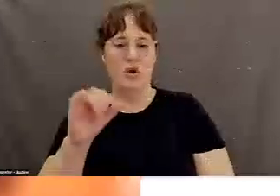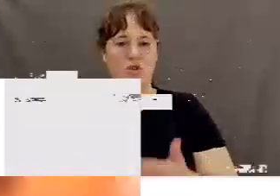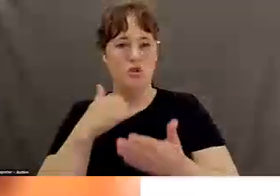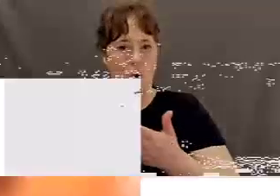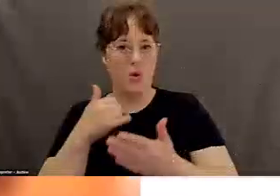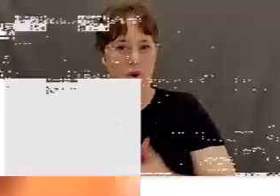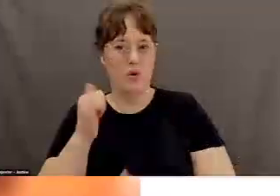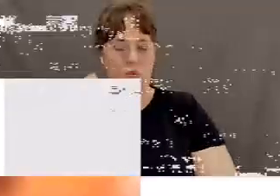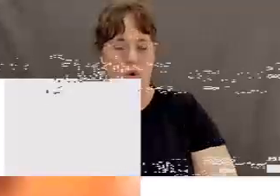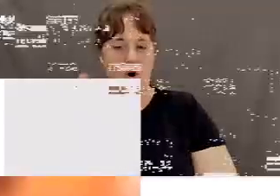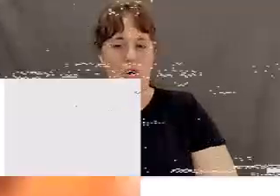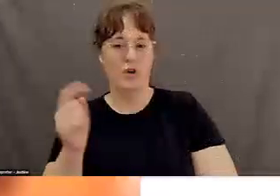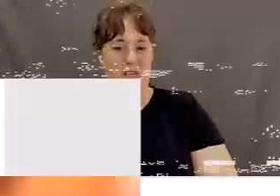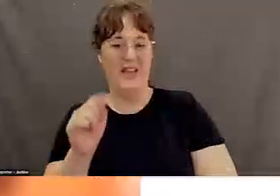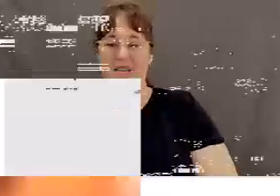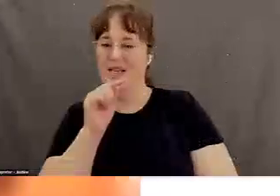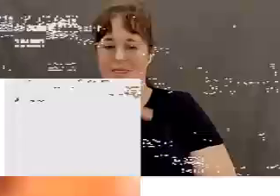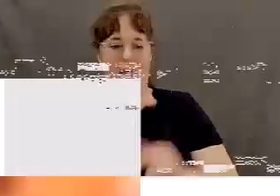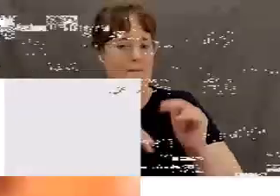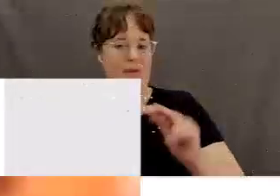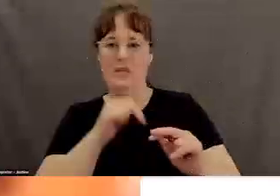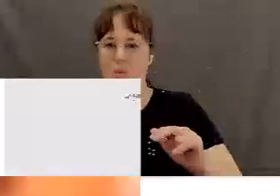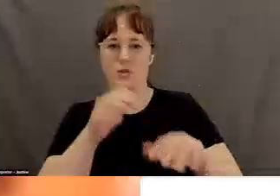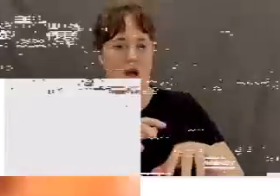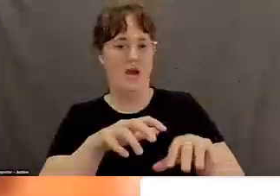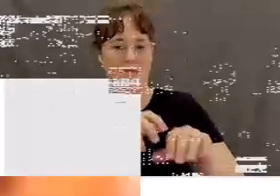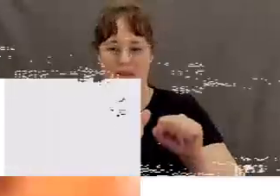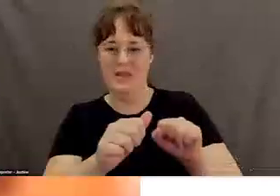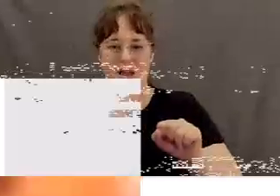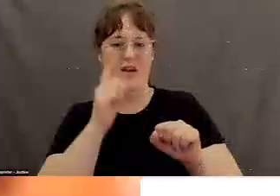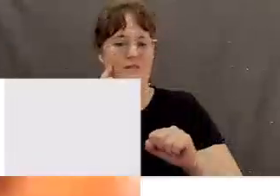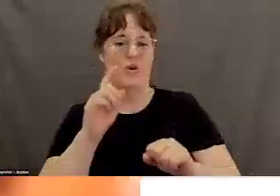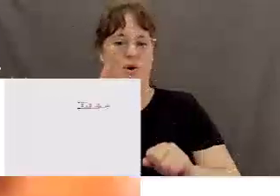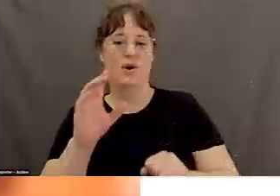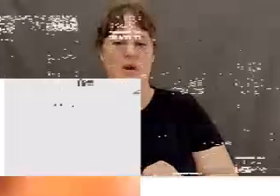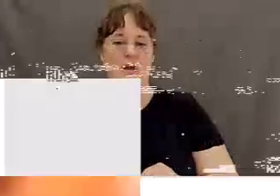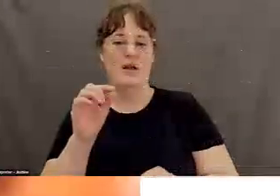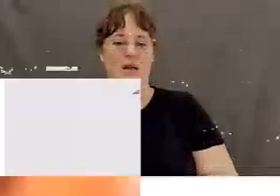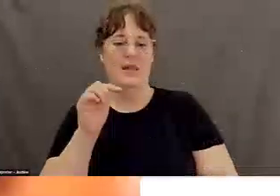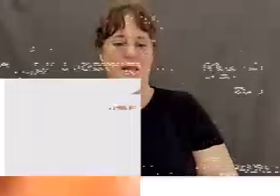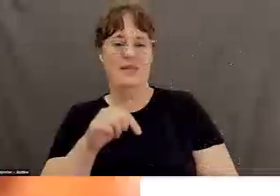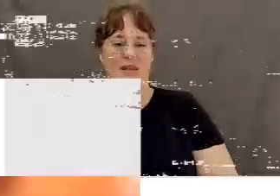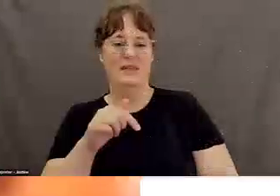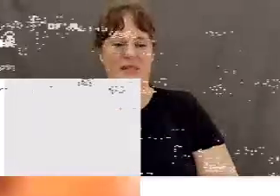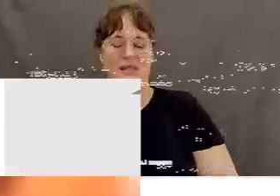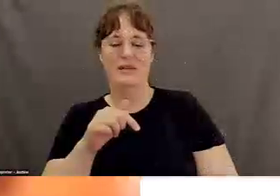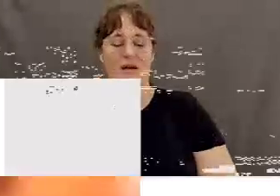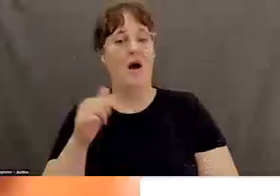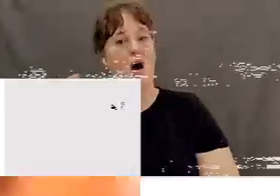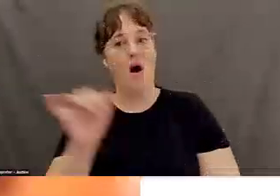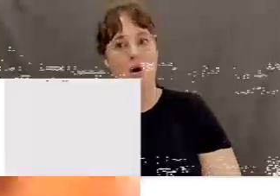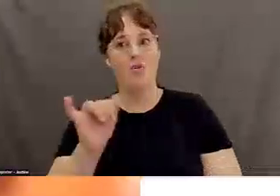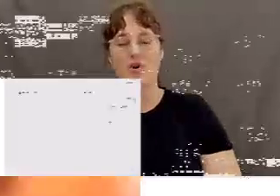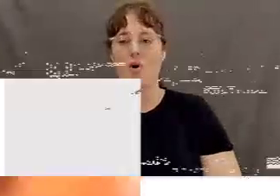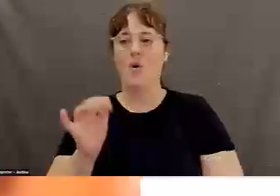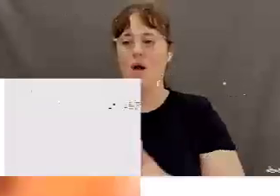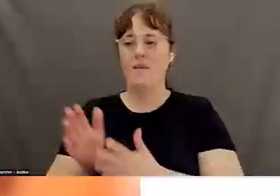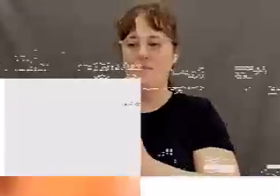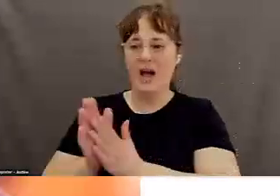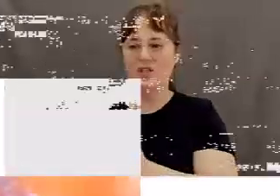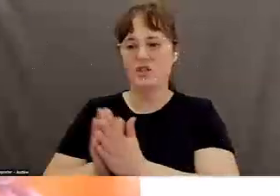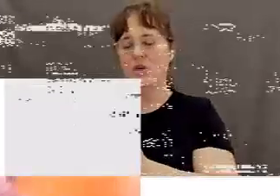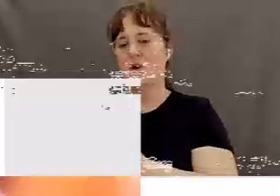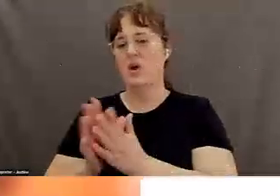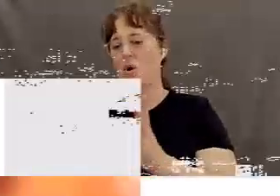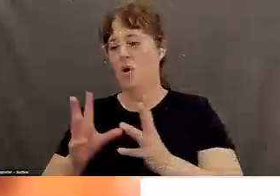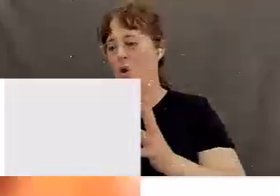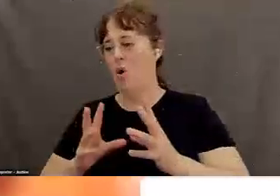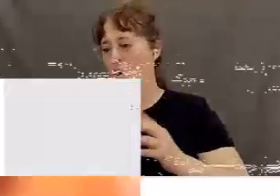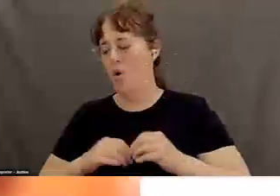Boardroom: There is also a passionately Owned, owner-occupied storage unit business.